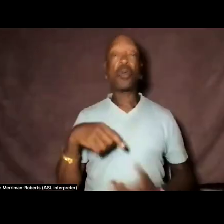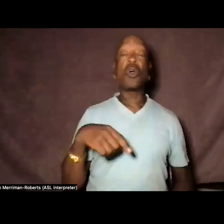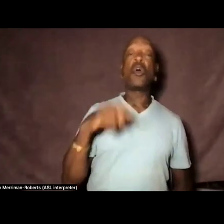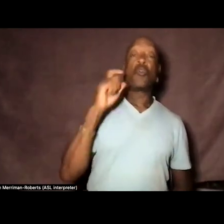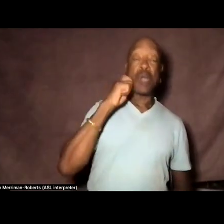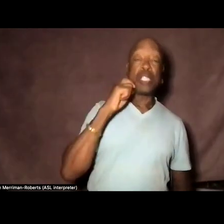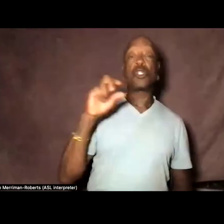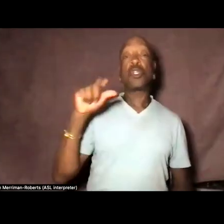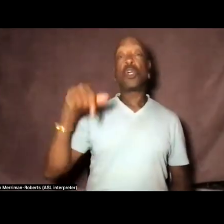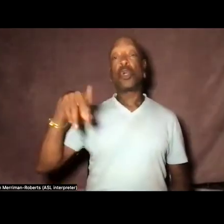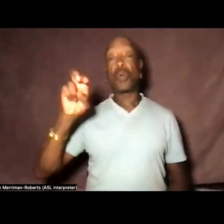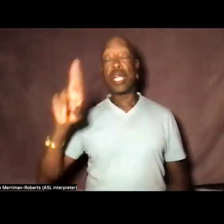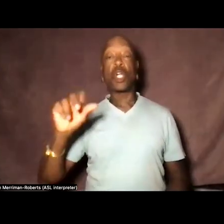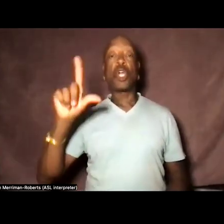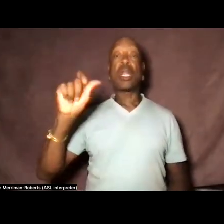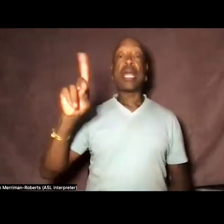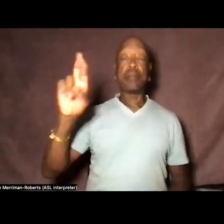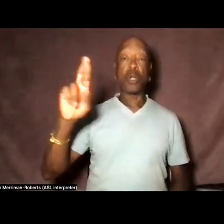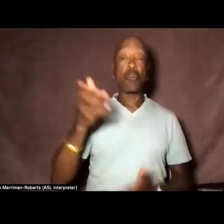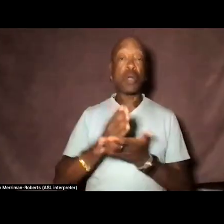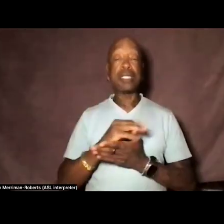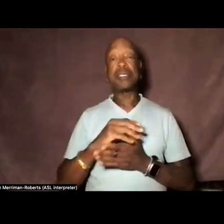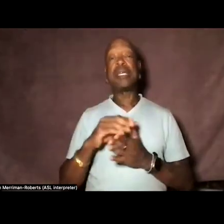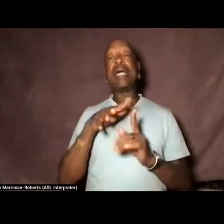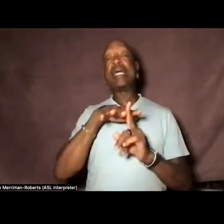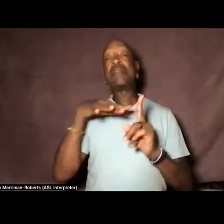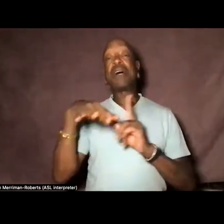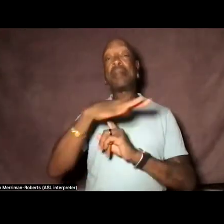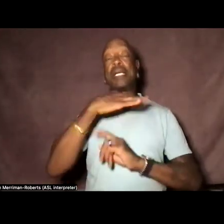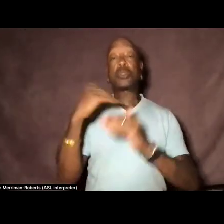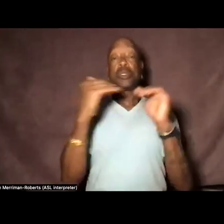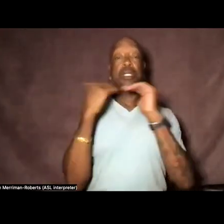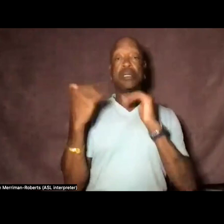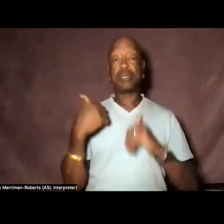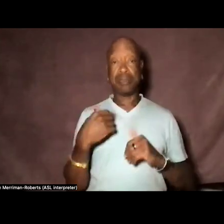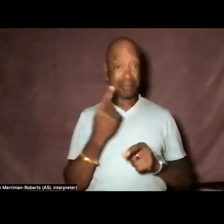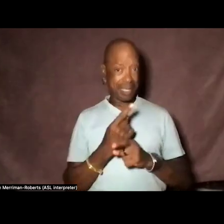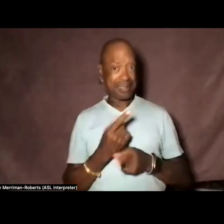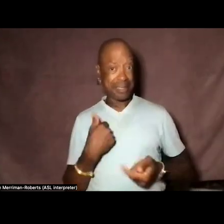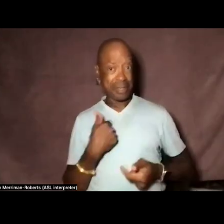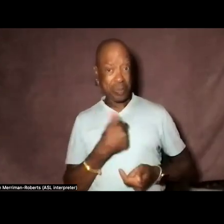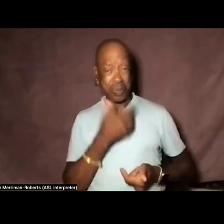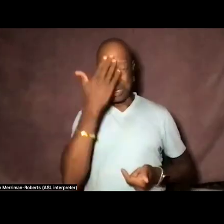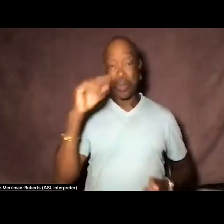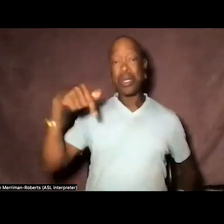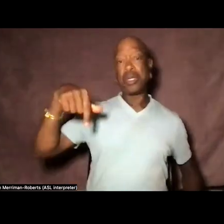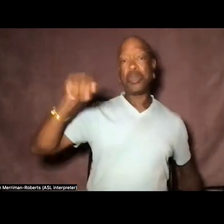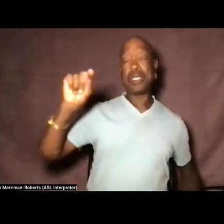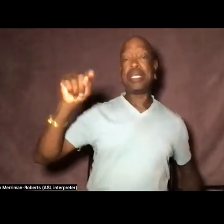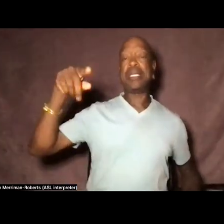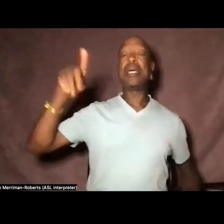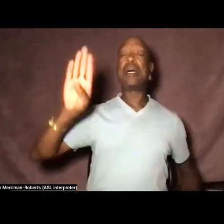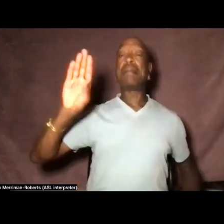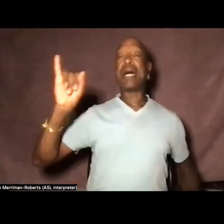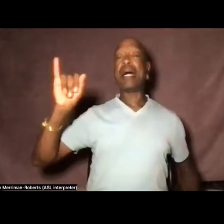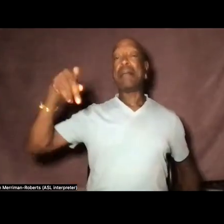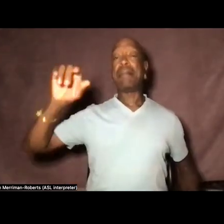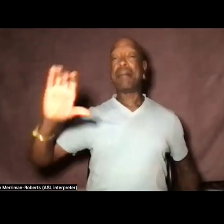labor rights for environmental justice right we know that our QTBIPOC comrades are more likely